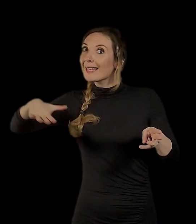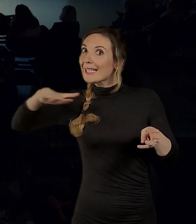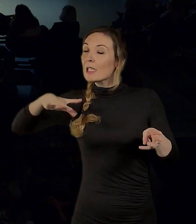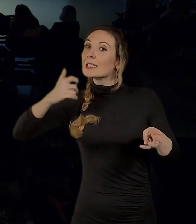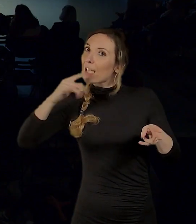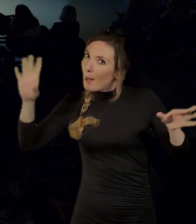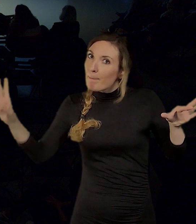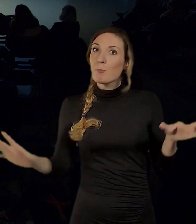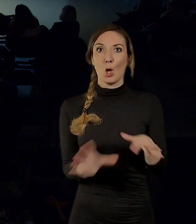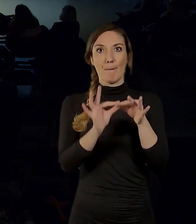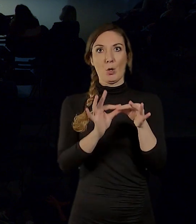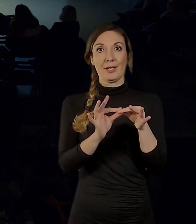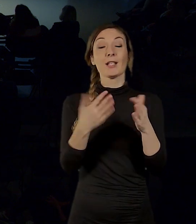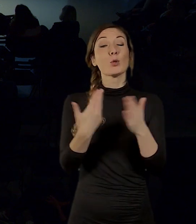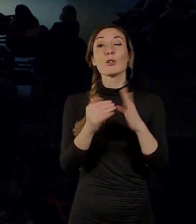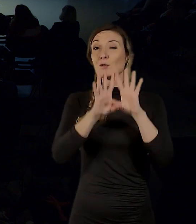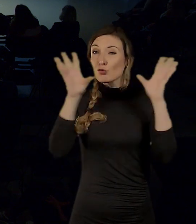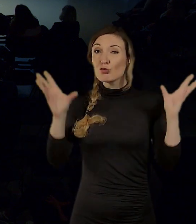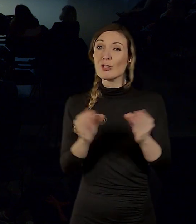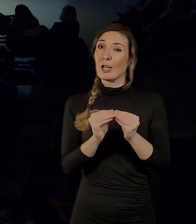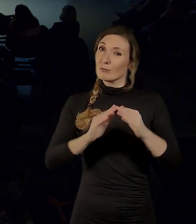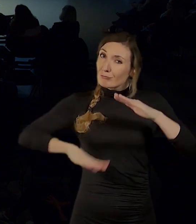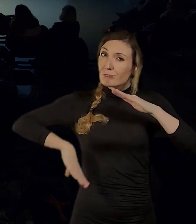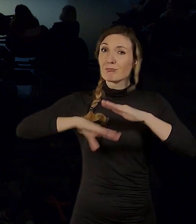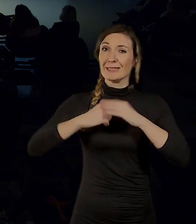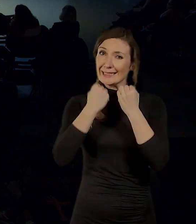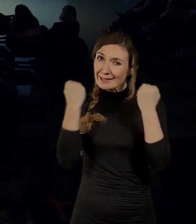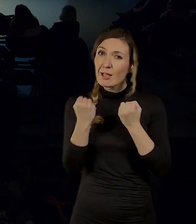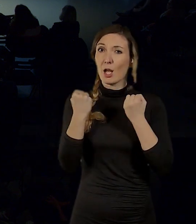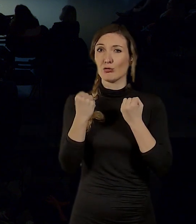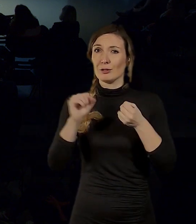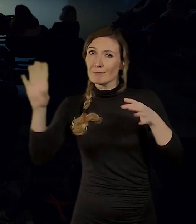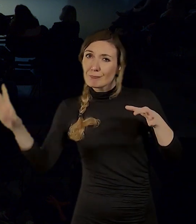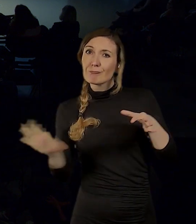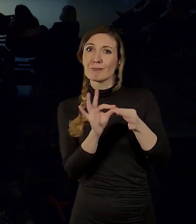Now it's actually turned around. But on the eastern side they are closed to Komořanská Street.